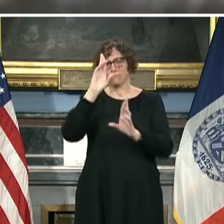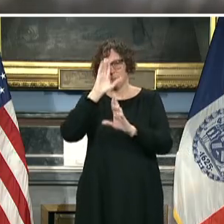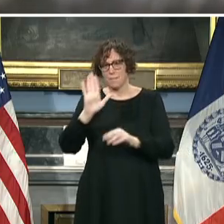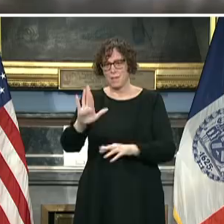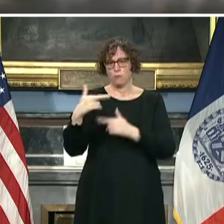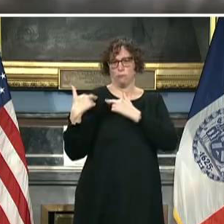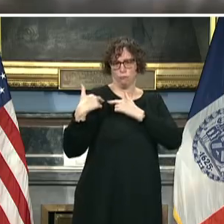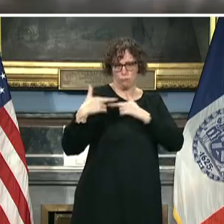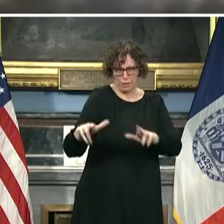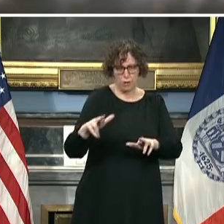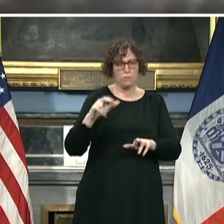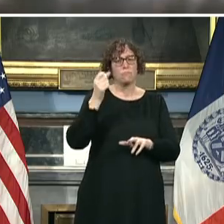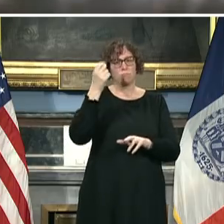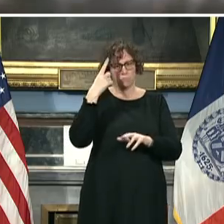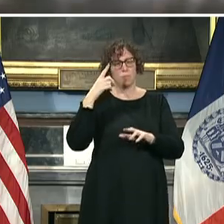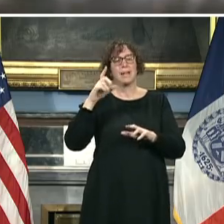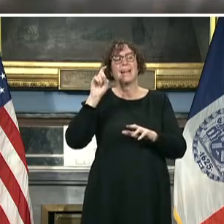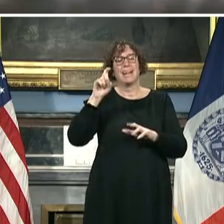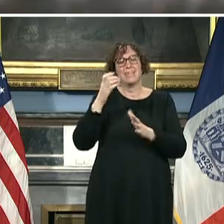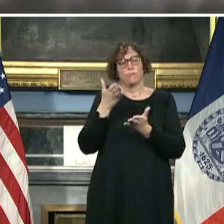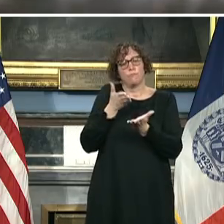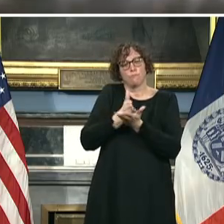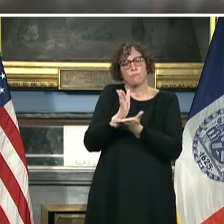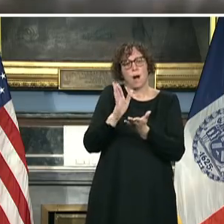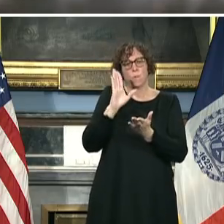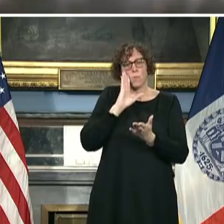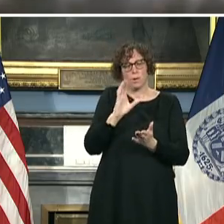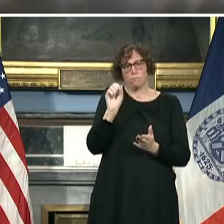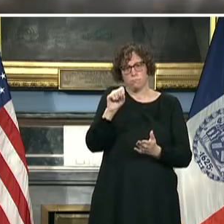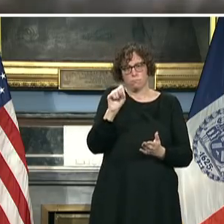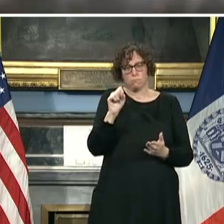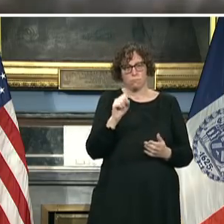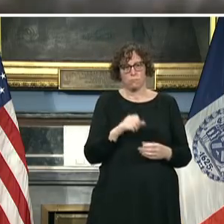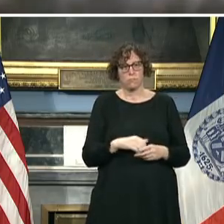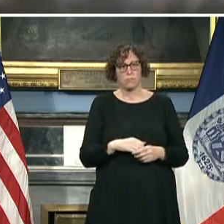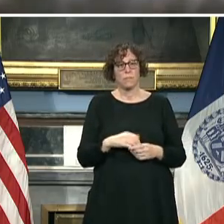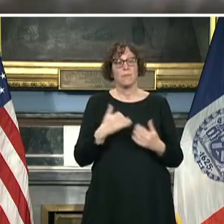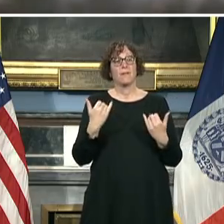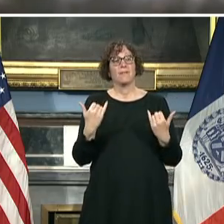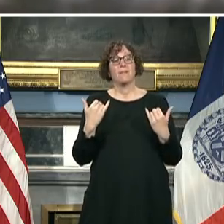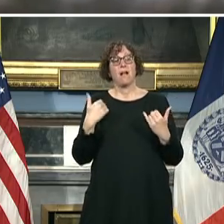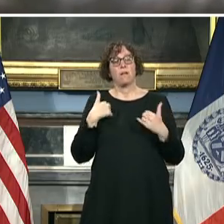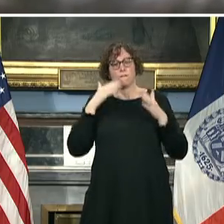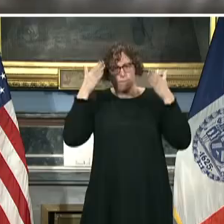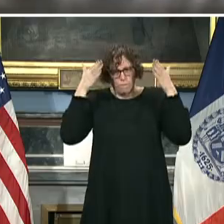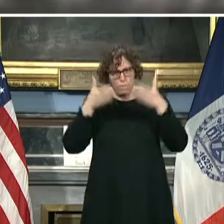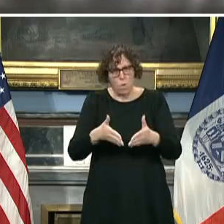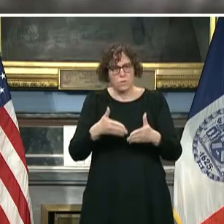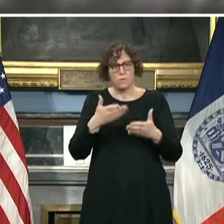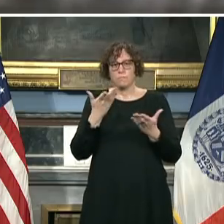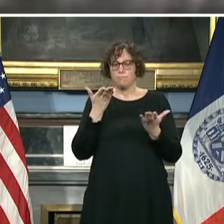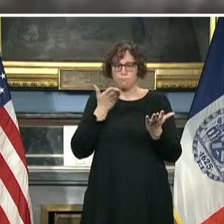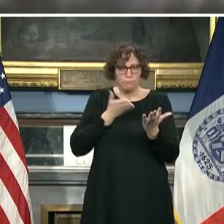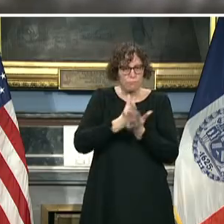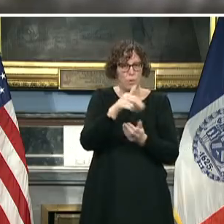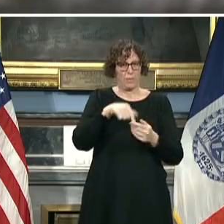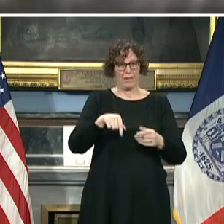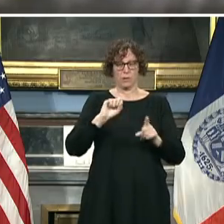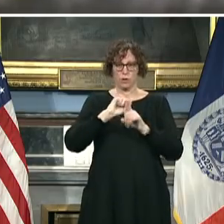RELIGIOUS NEEDS OF THOSEWH O ARE DEVOUT AND THE FOCUS RIGHT NOW IS TO TRY AND GET THROUGH THIS